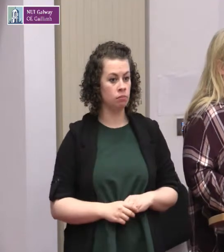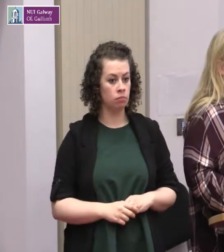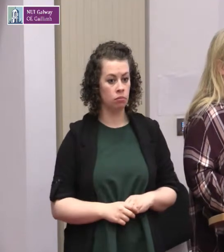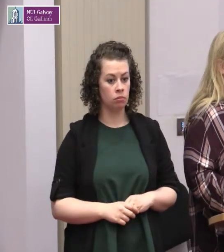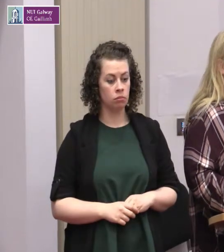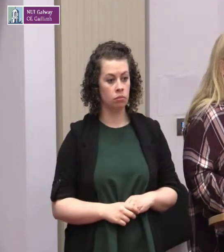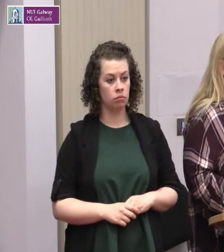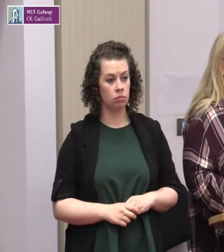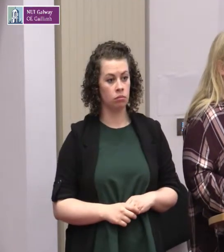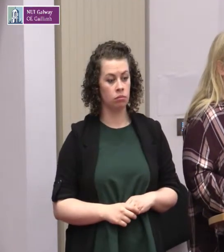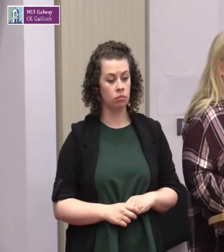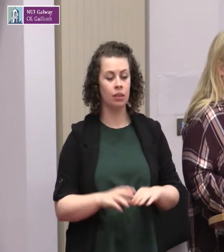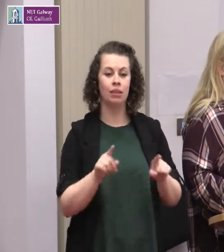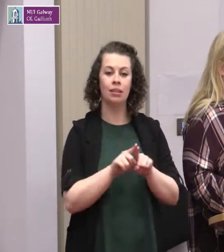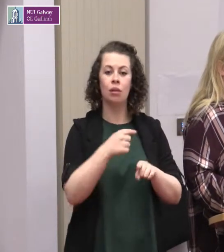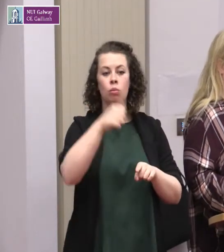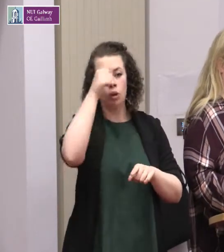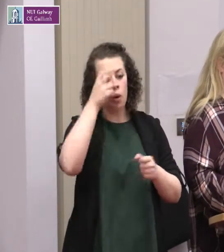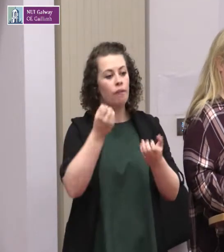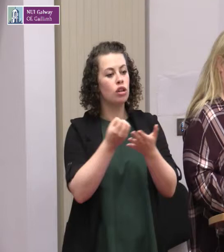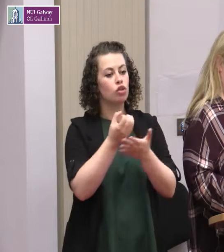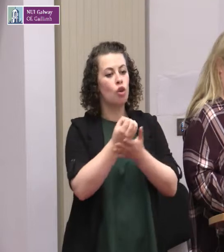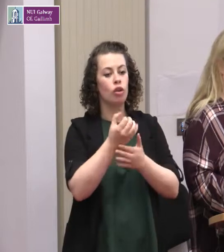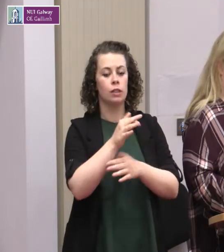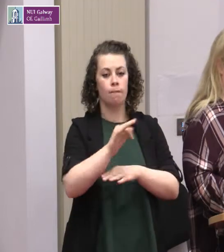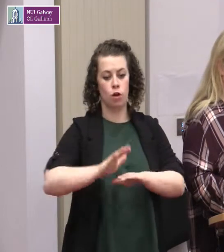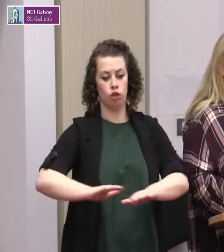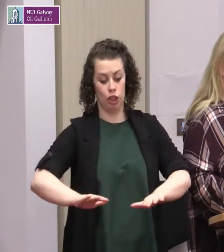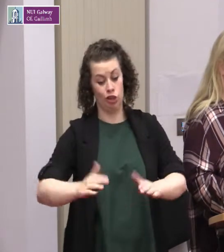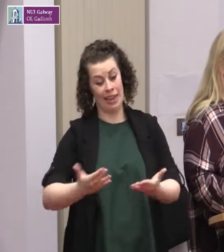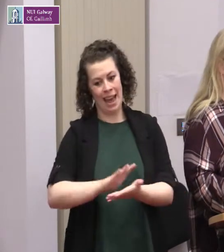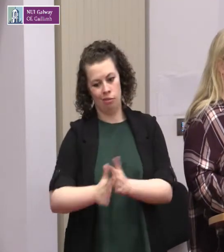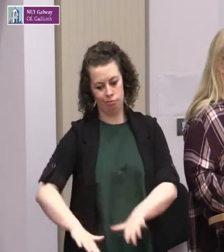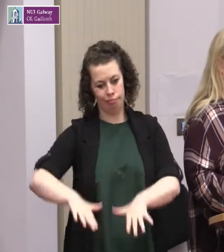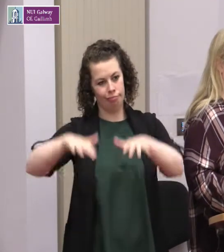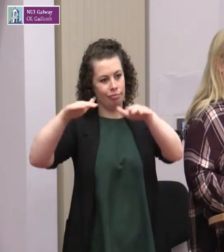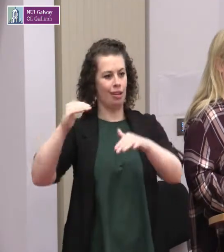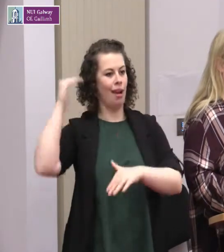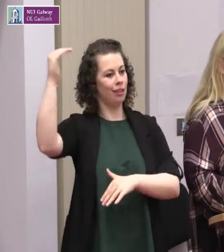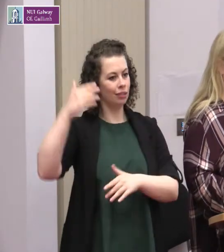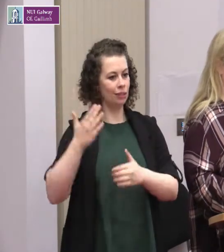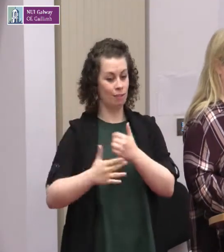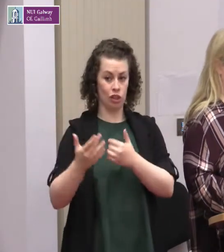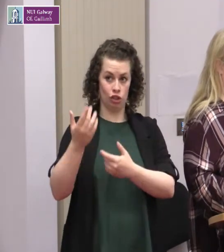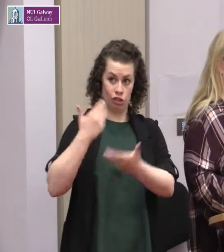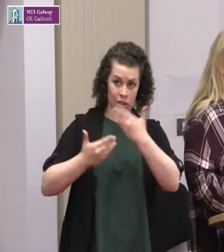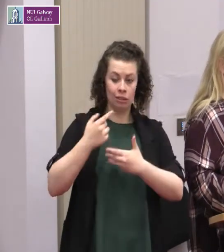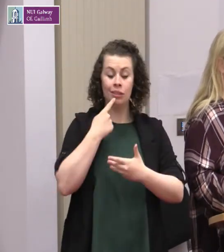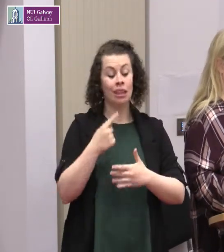We are also familiar with testimony from children, now adults, who as children they had disabilities